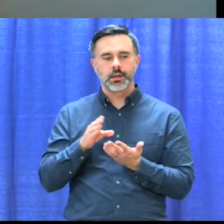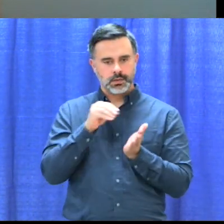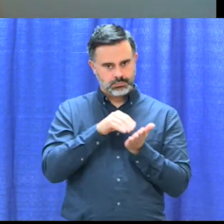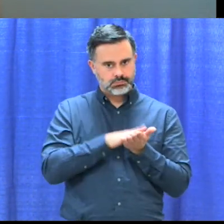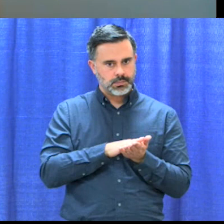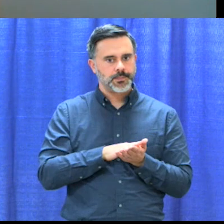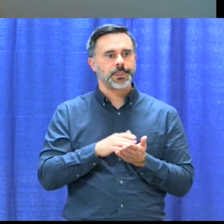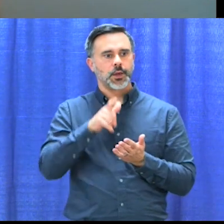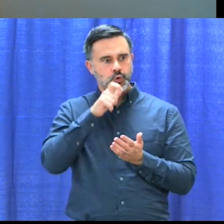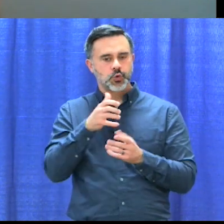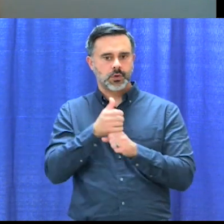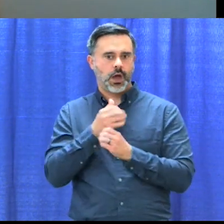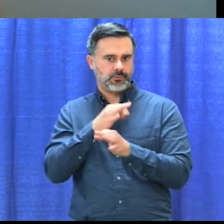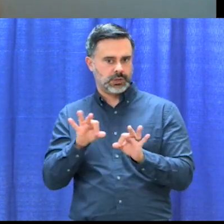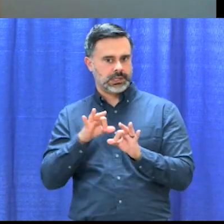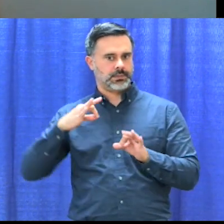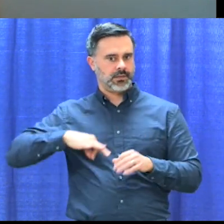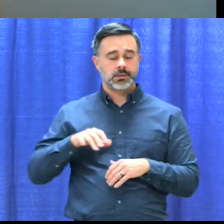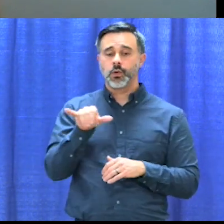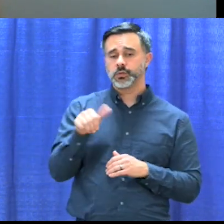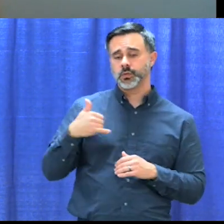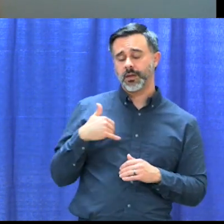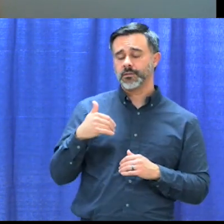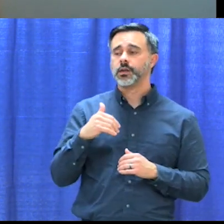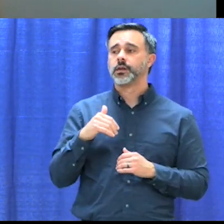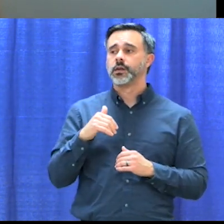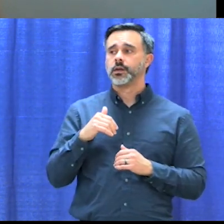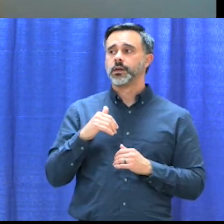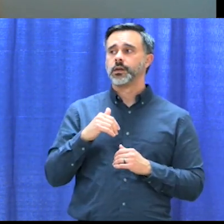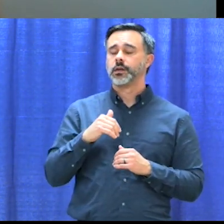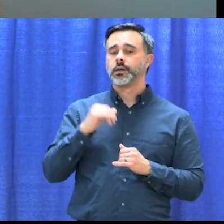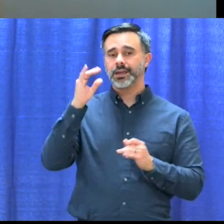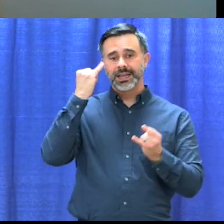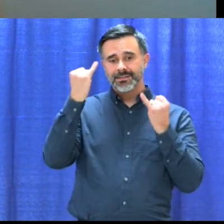There's also a Verizon innovative Learning Schools program we have a long history of